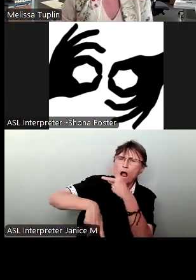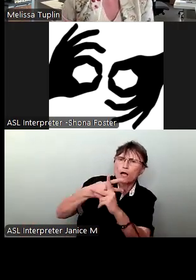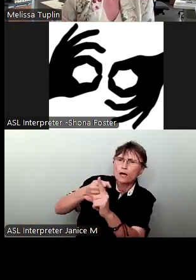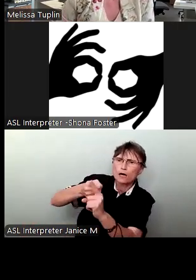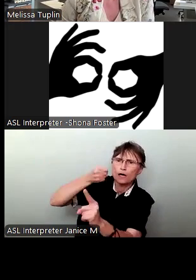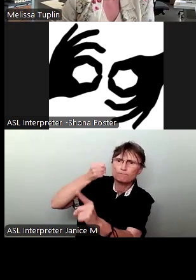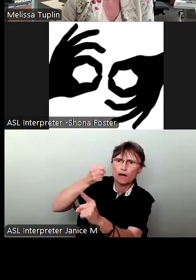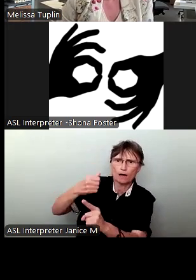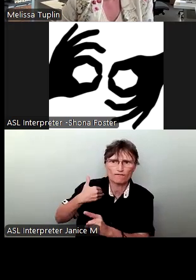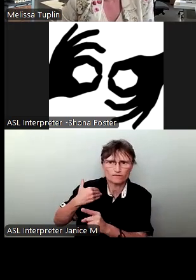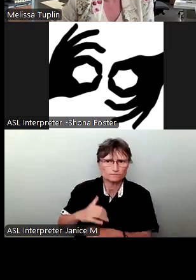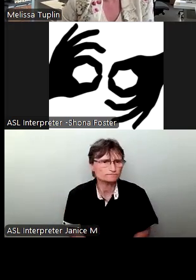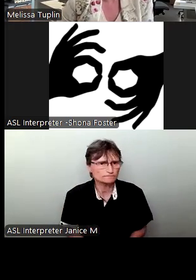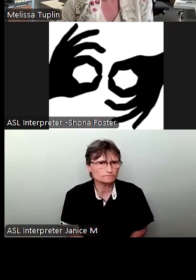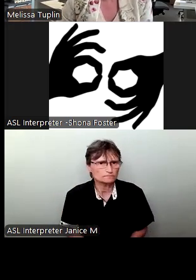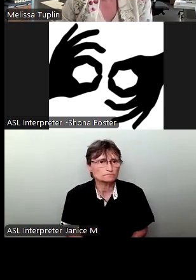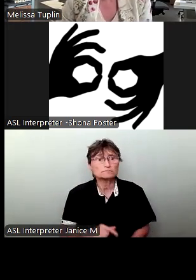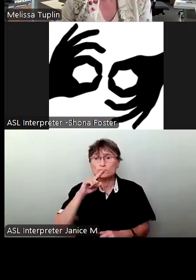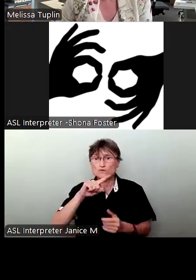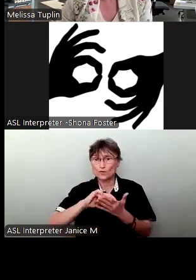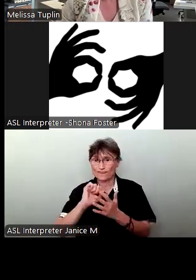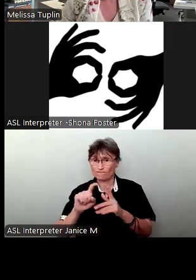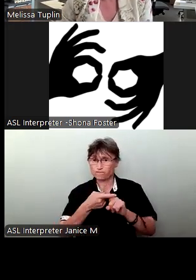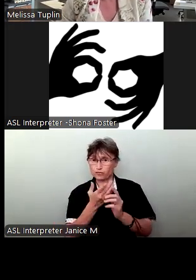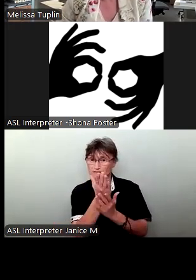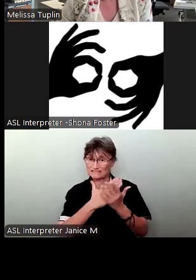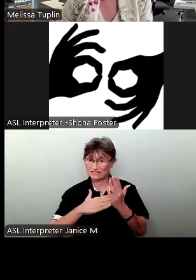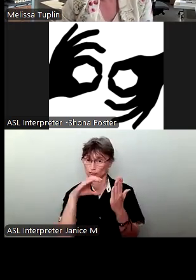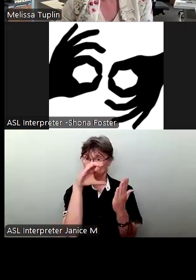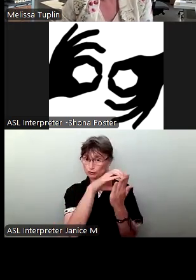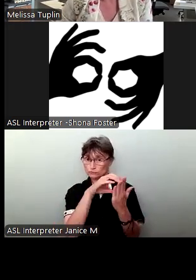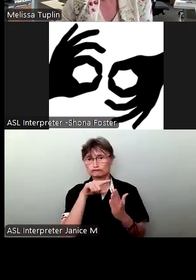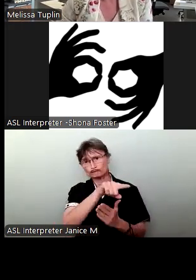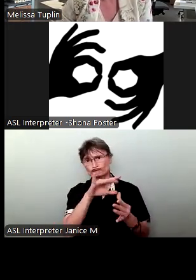So similar to the first section where you spoke about the role that you play in the